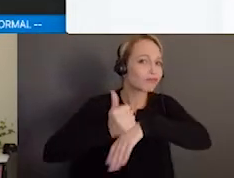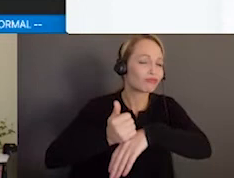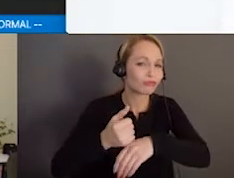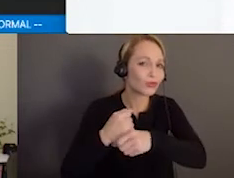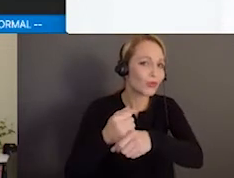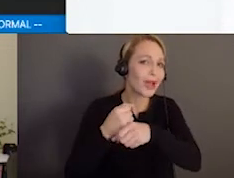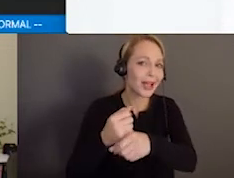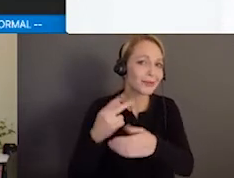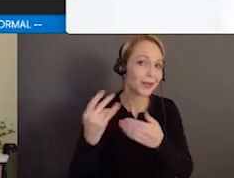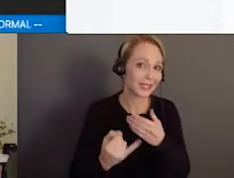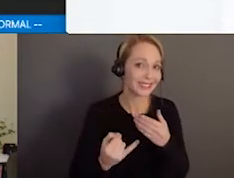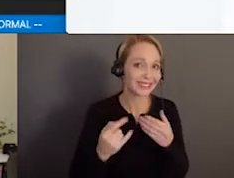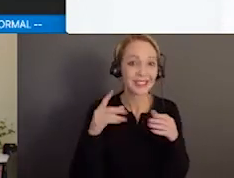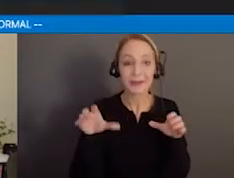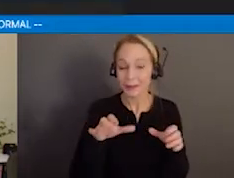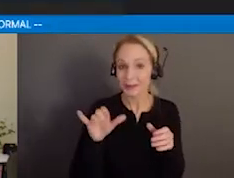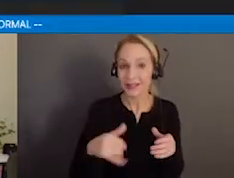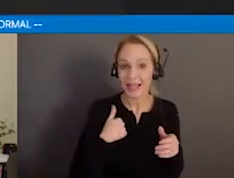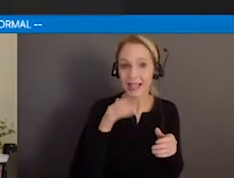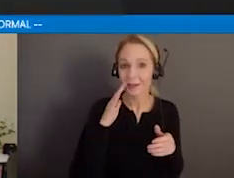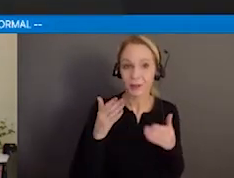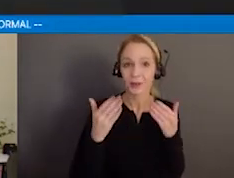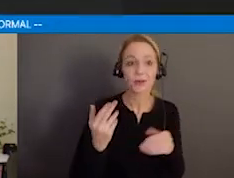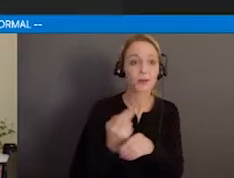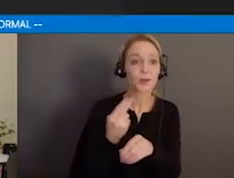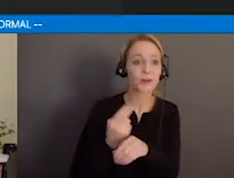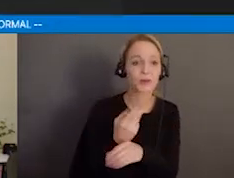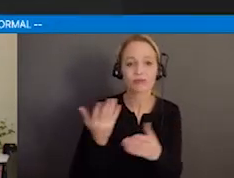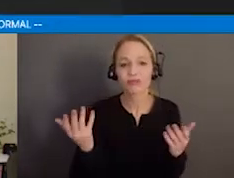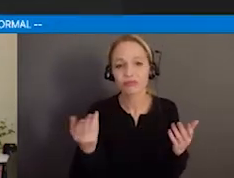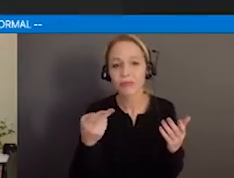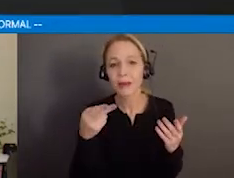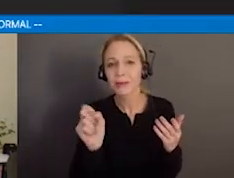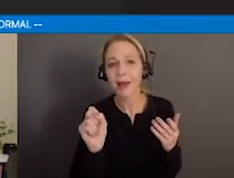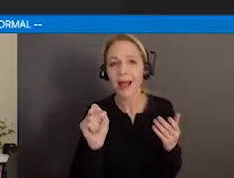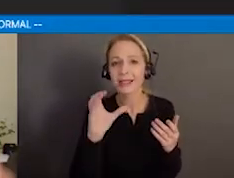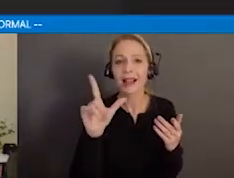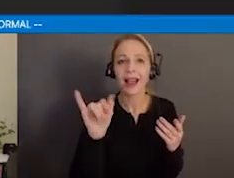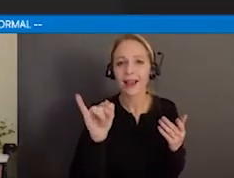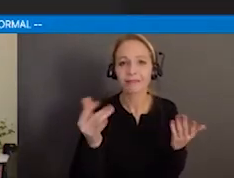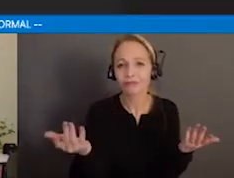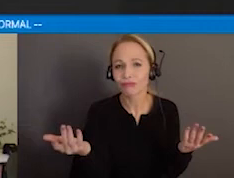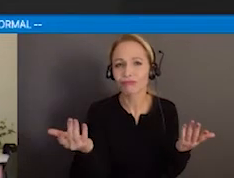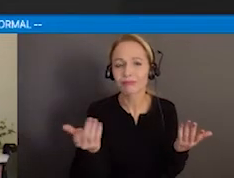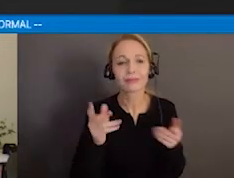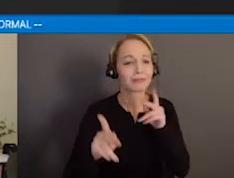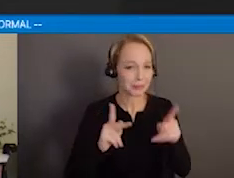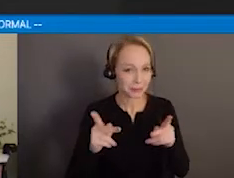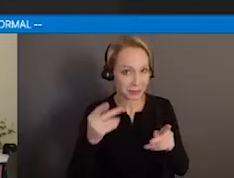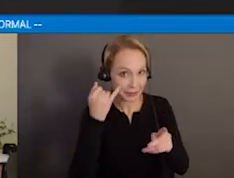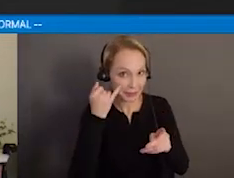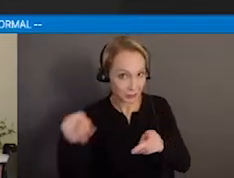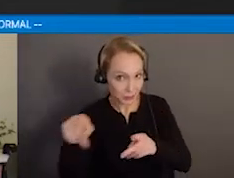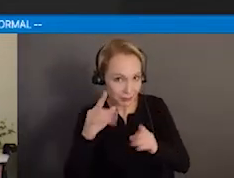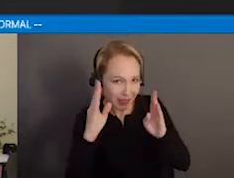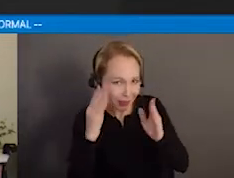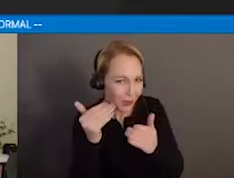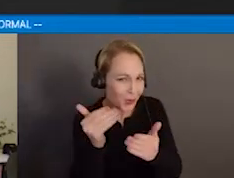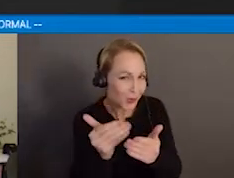AND TO DO SO I WILL USE THE HubSpot CLI AND IF FOLKS